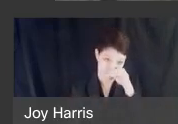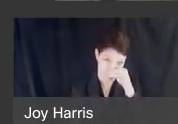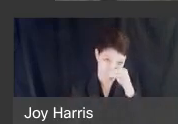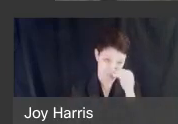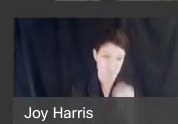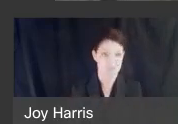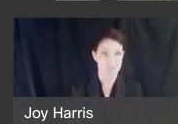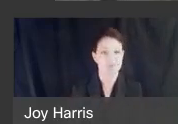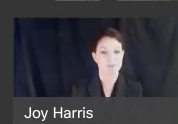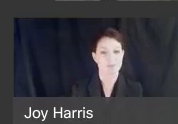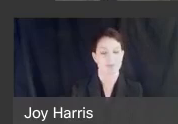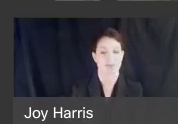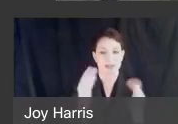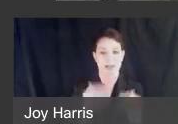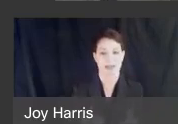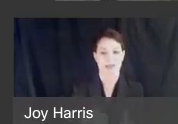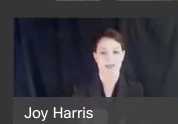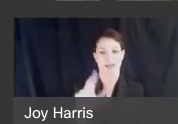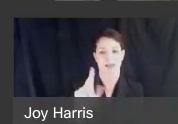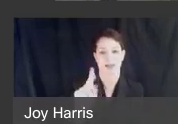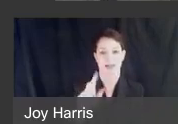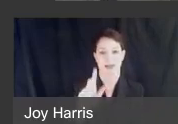[Staff] Next we'll go to Kelly Rule from FOX 29.